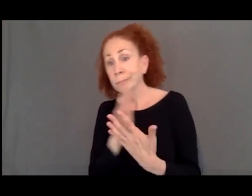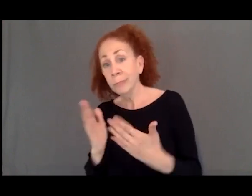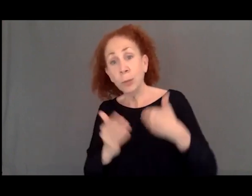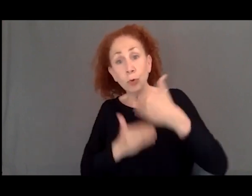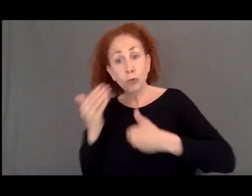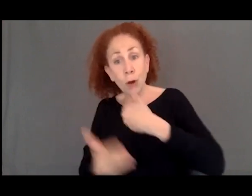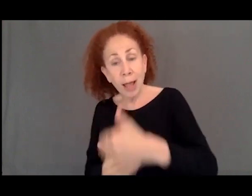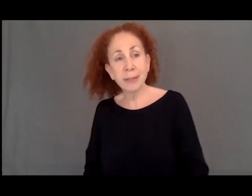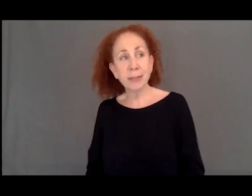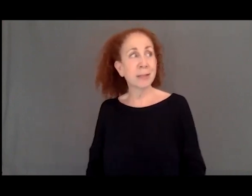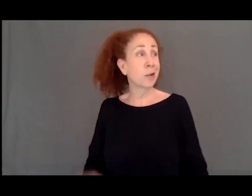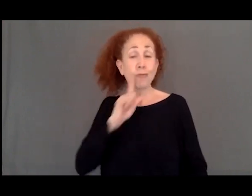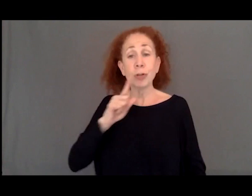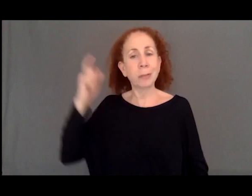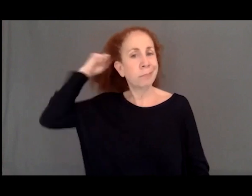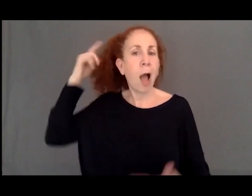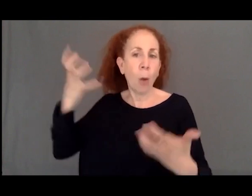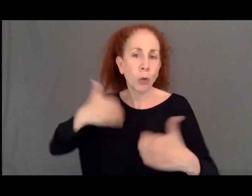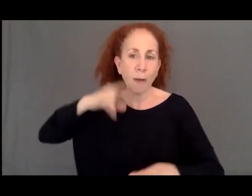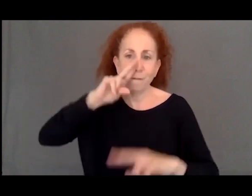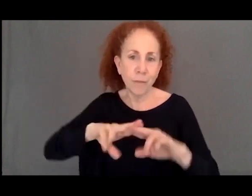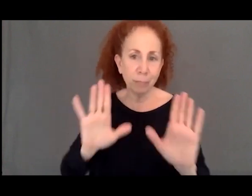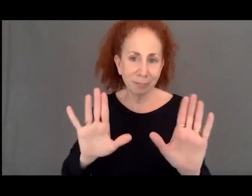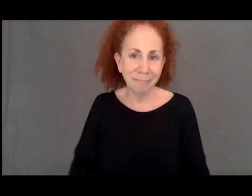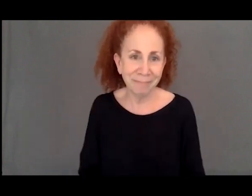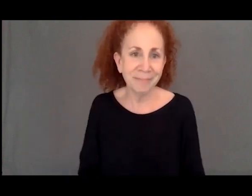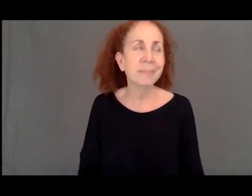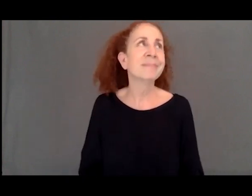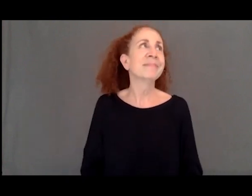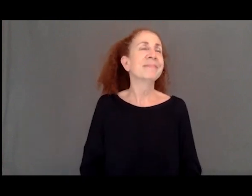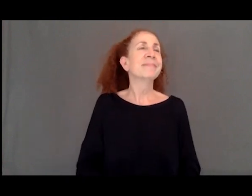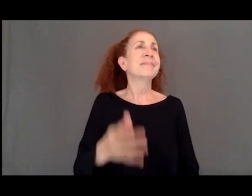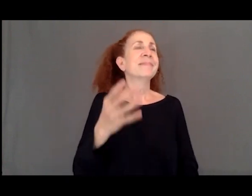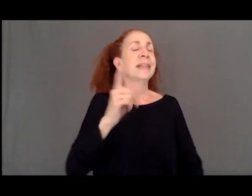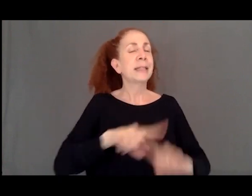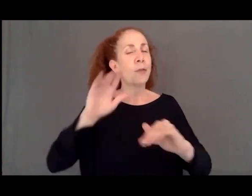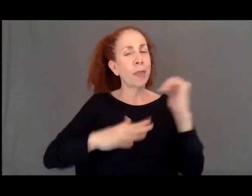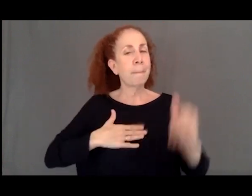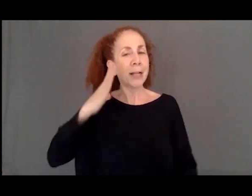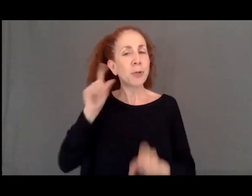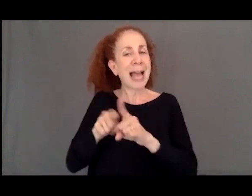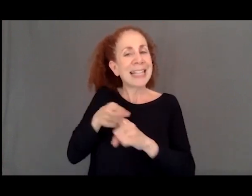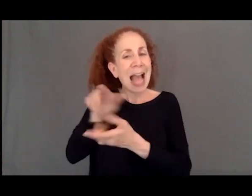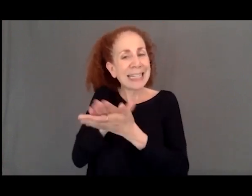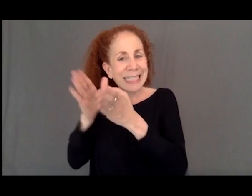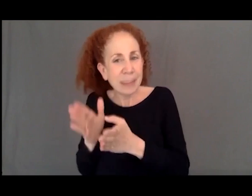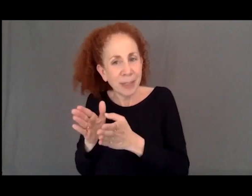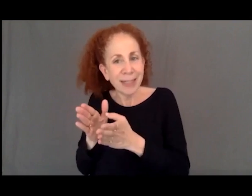was I just wanted to have fun. And so anytime-- this is also something different than my experiences in academia. In academia, I feel like I have to have